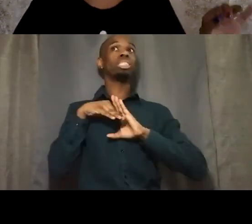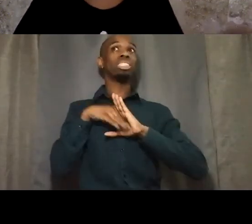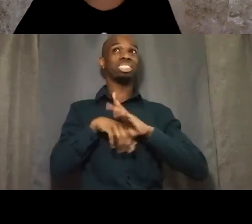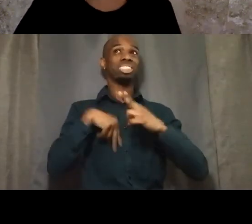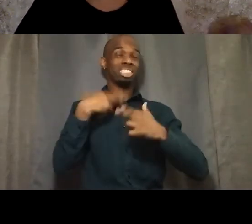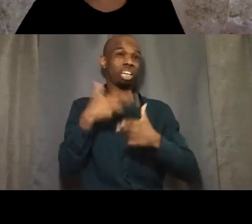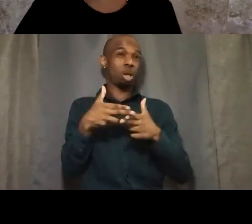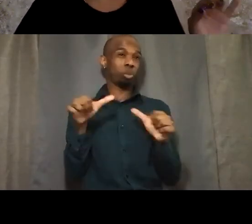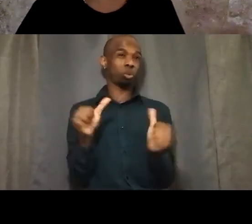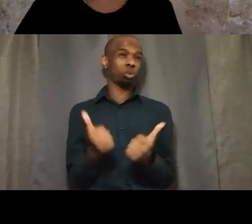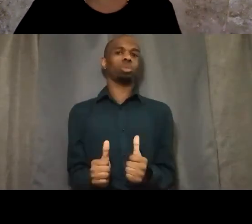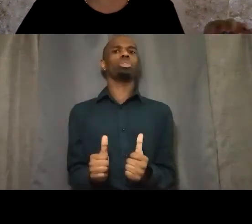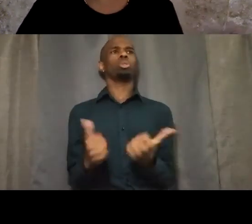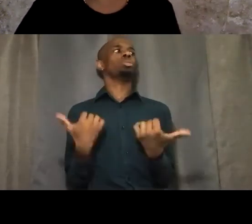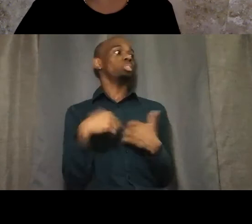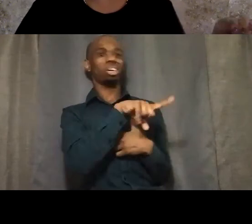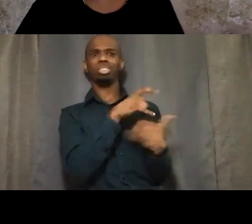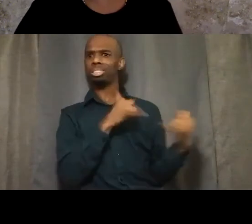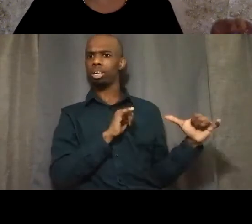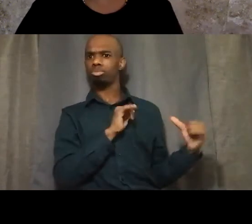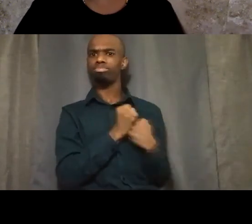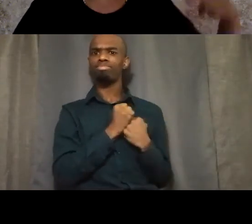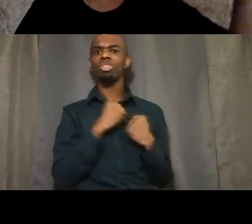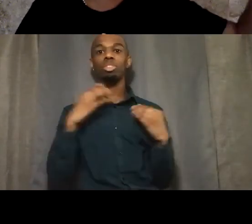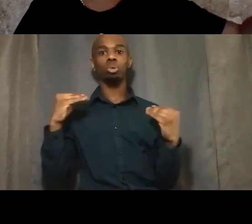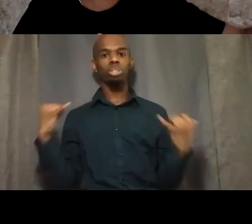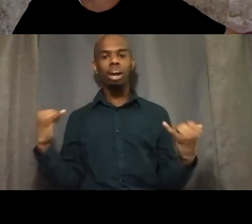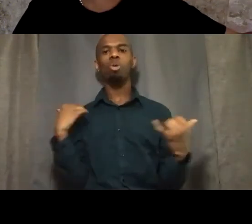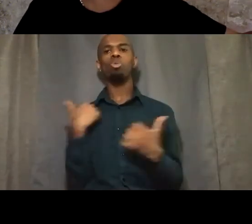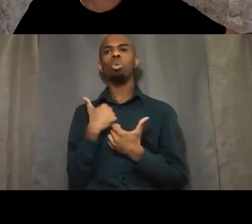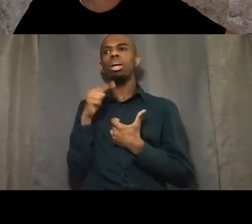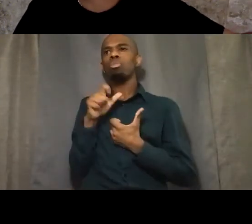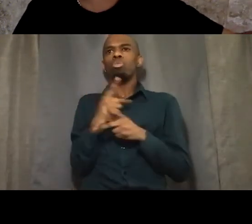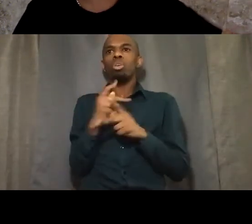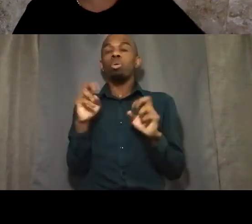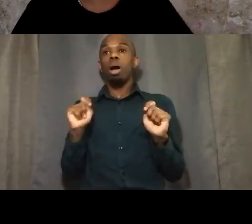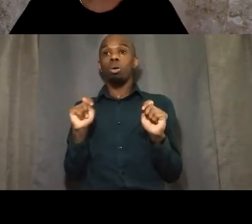that we live in a world that we didn't create and figuring out how to survive that system, right.